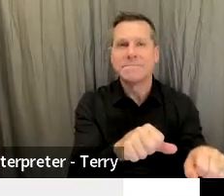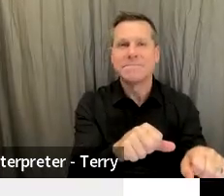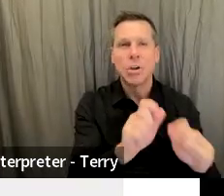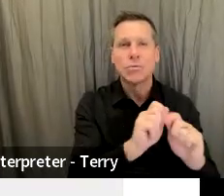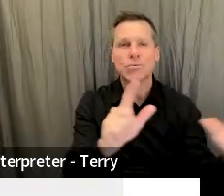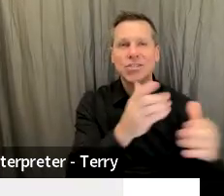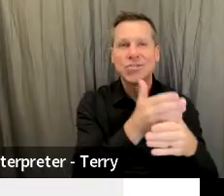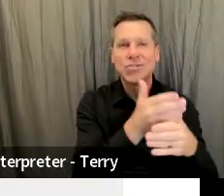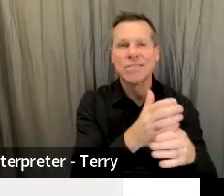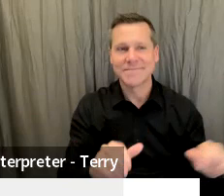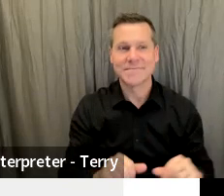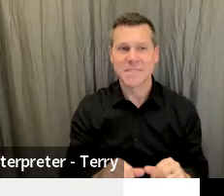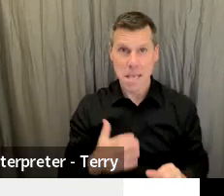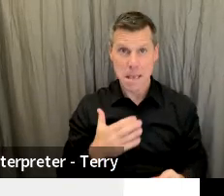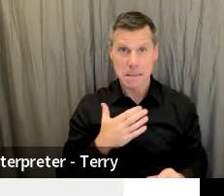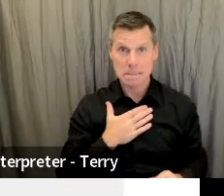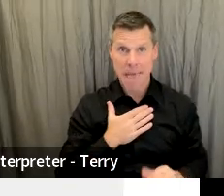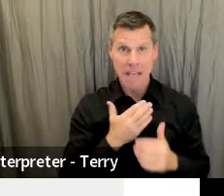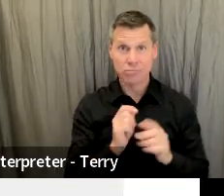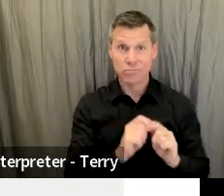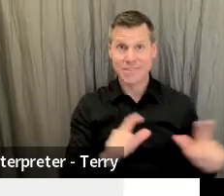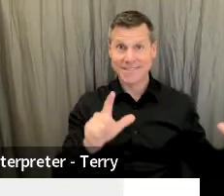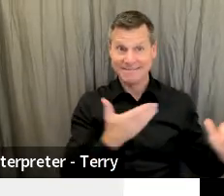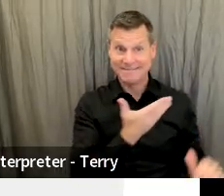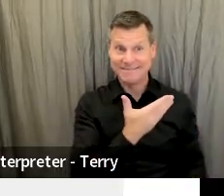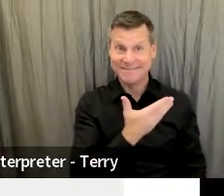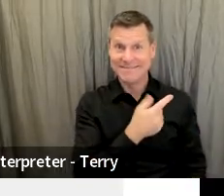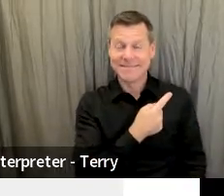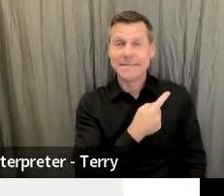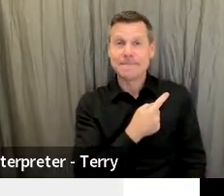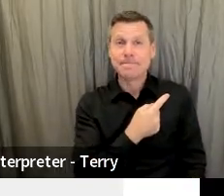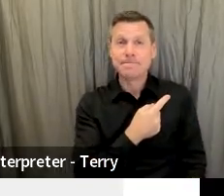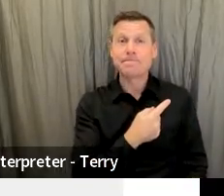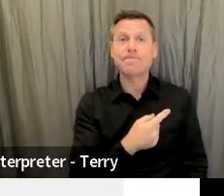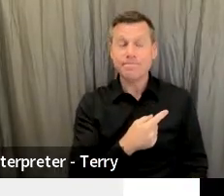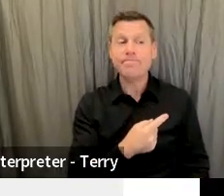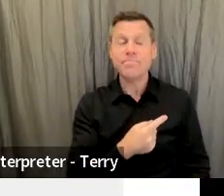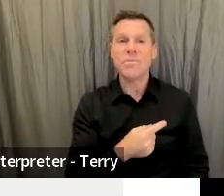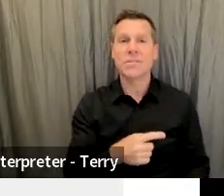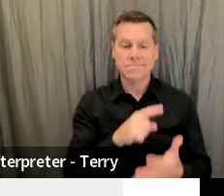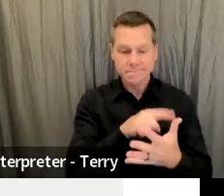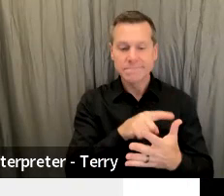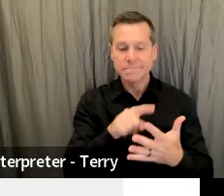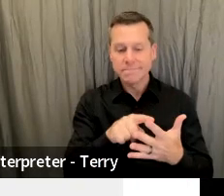So you're seeing my screen now. So once we had all of the materials gathered